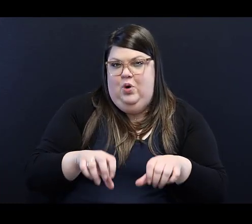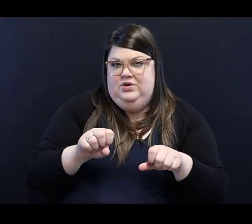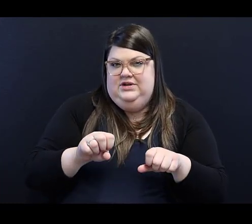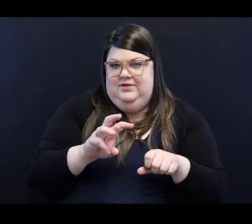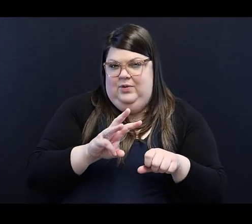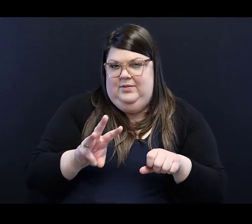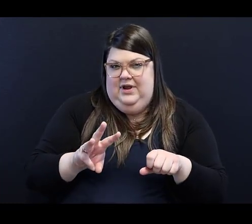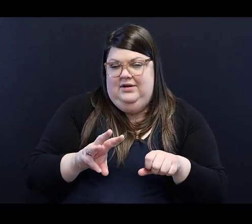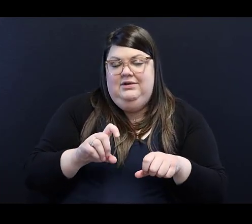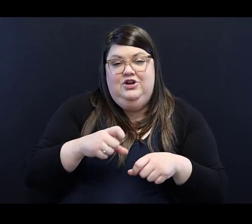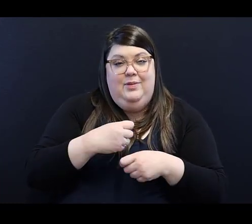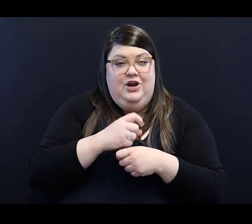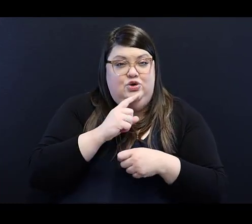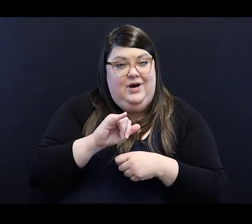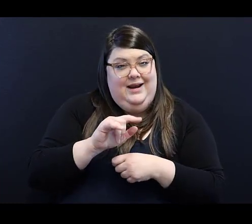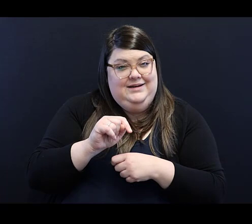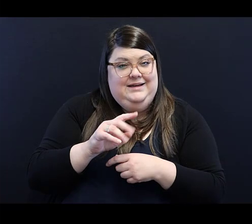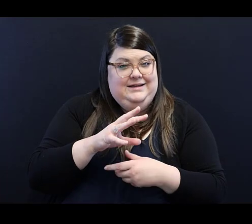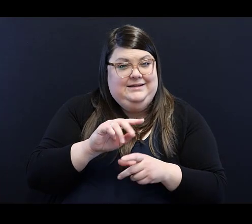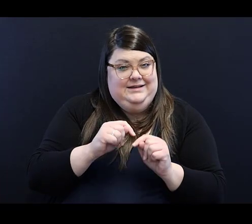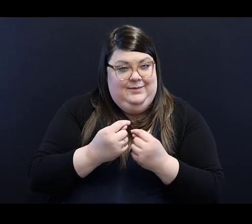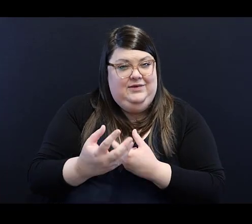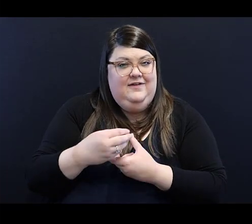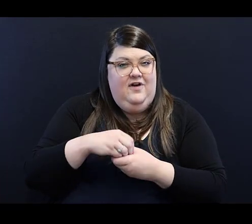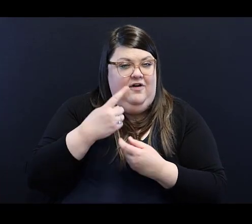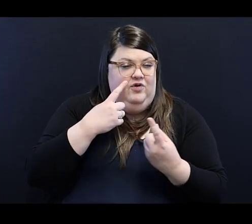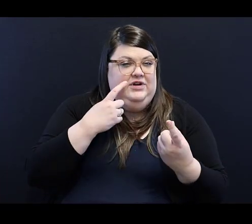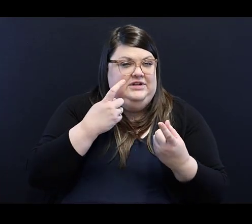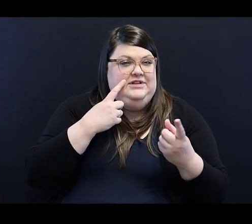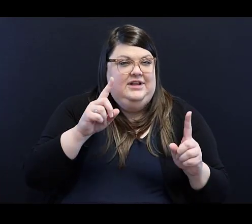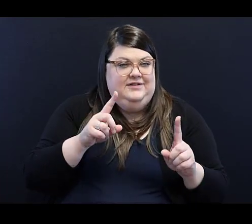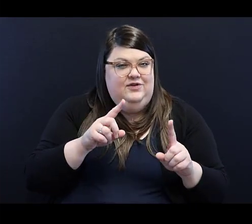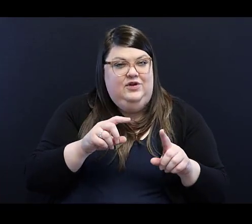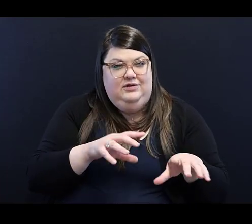to make sure your IT team is involved for a successful website hosting transfer.